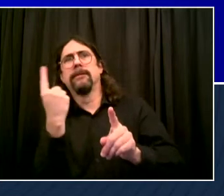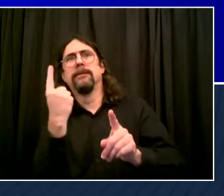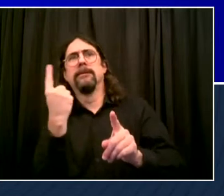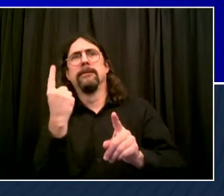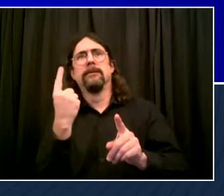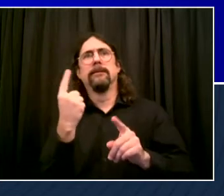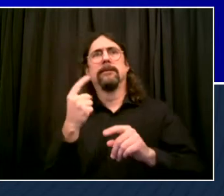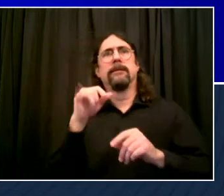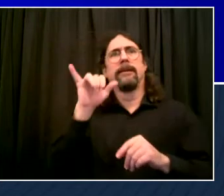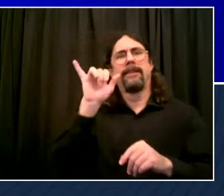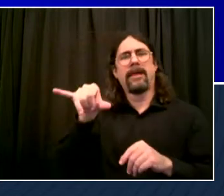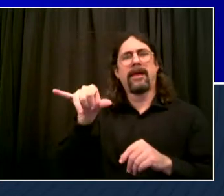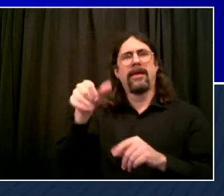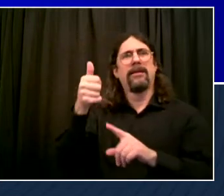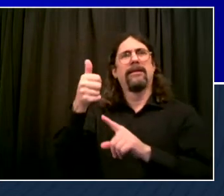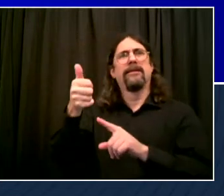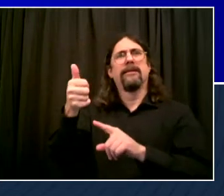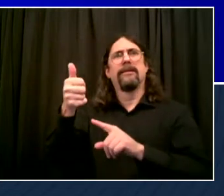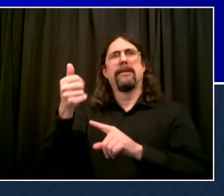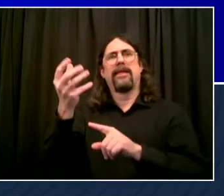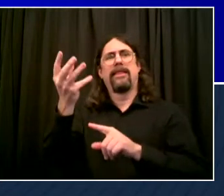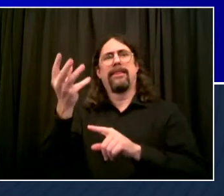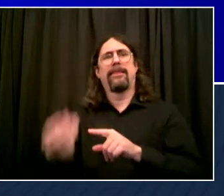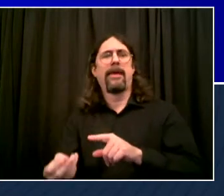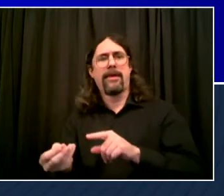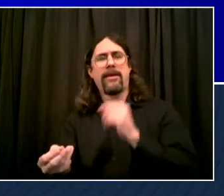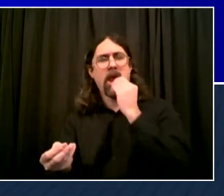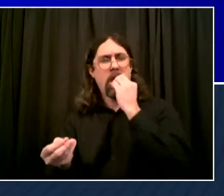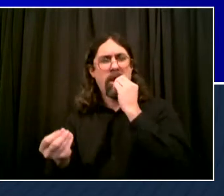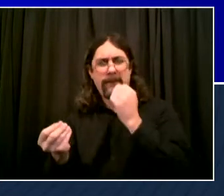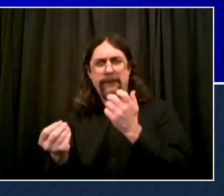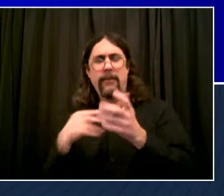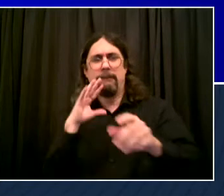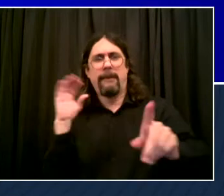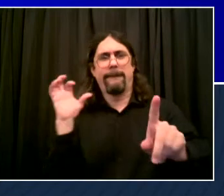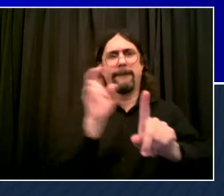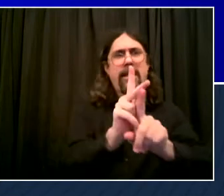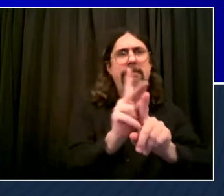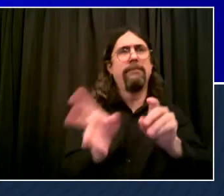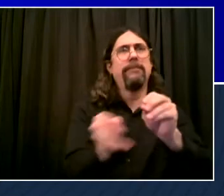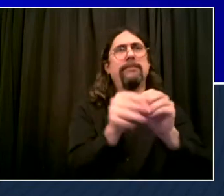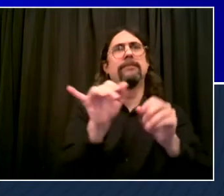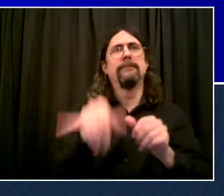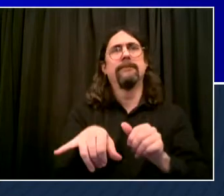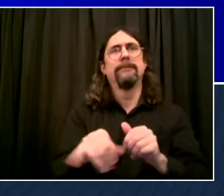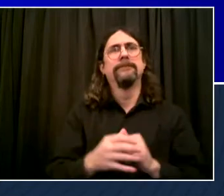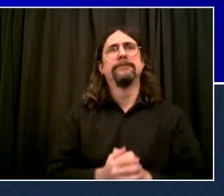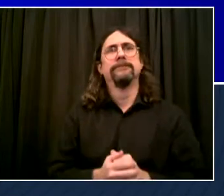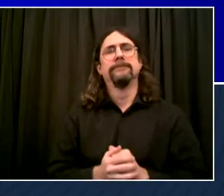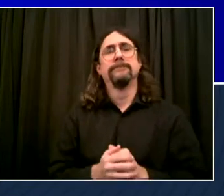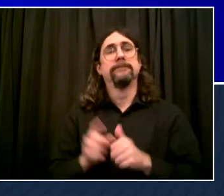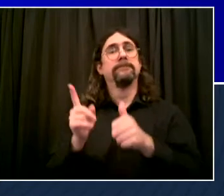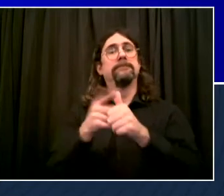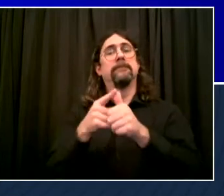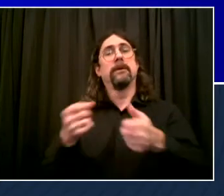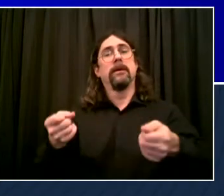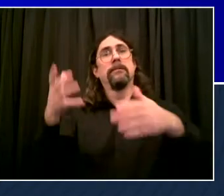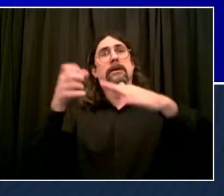MAKE SURE THAT WEWEH IGIGLIHGG HT SOMETHING THAT HAD BEEN PART OF OUR INDICATOR AND ENDED UP BEING LEFT OUT WE ARE GOING TO